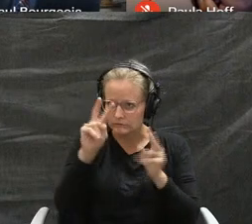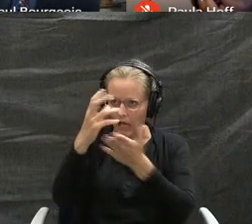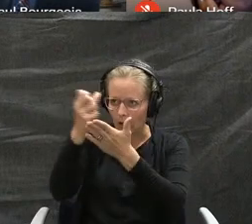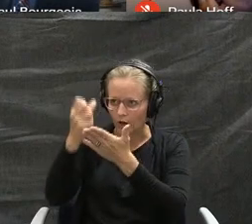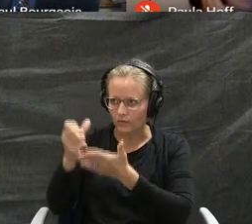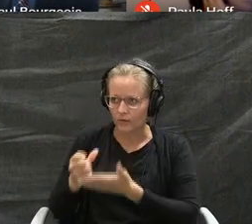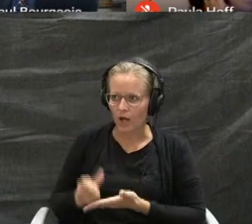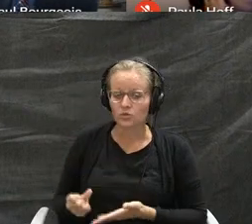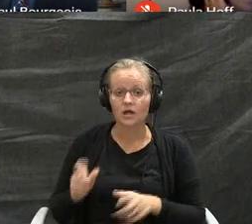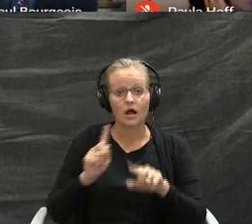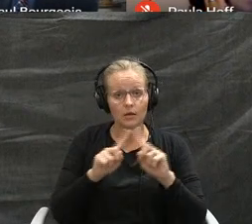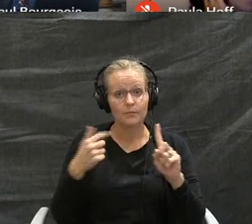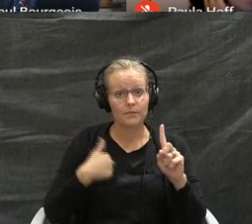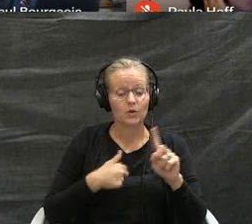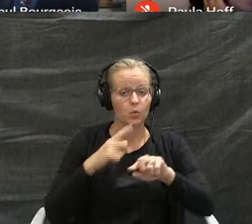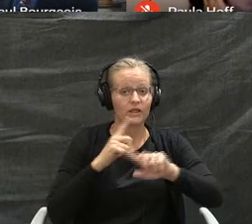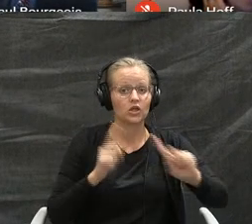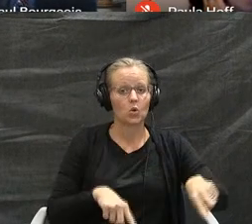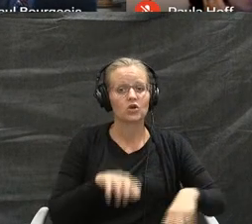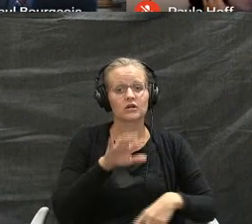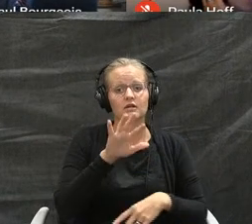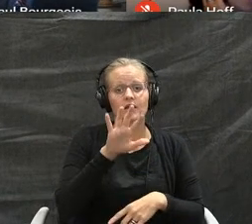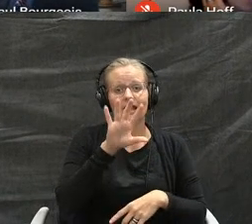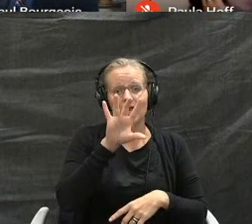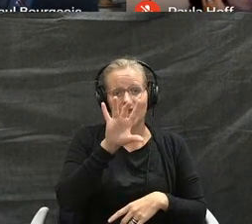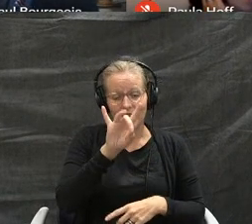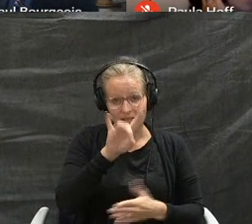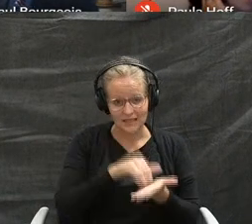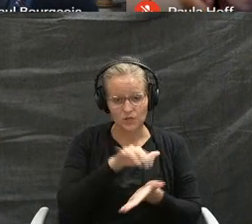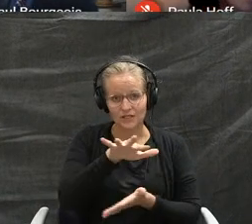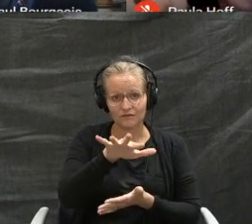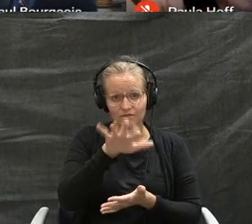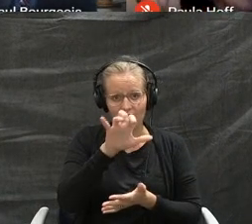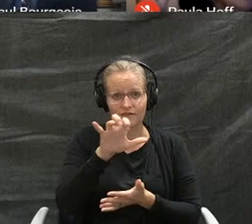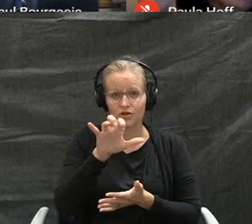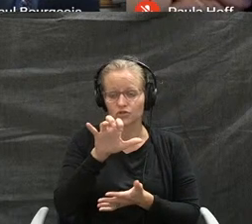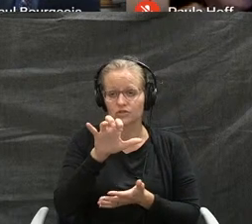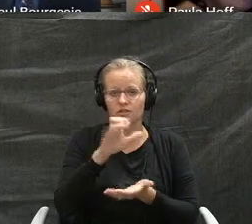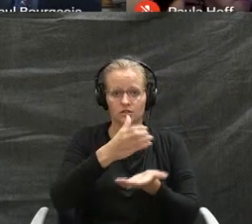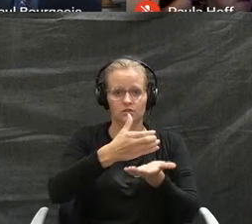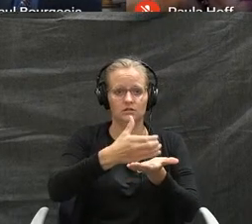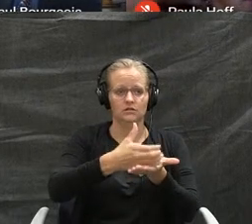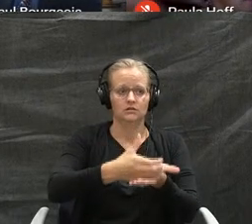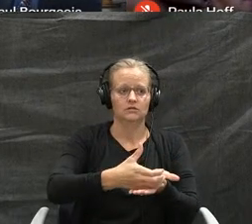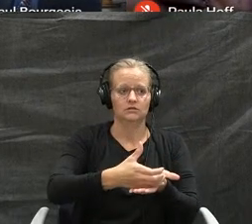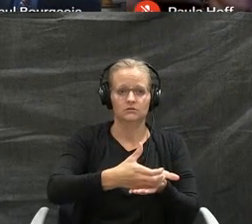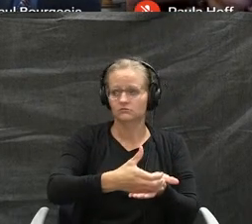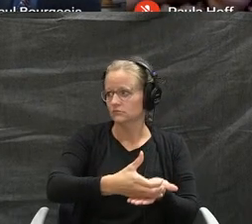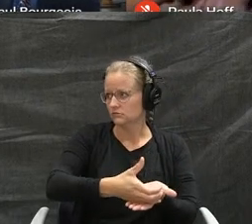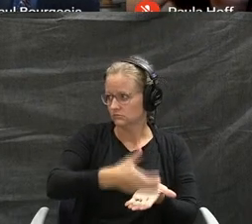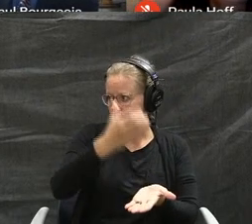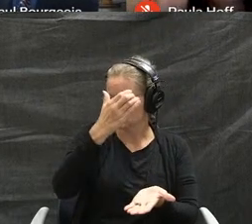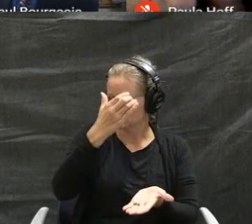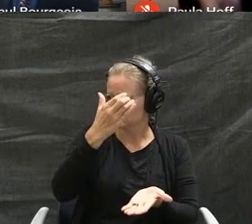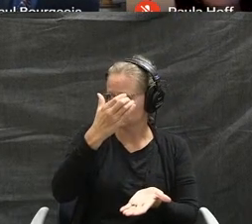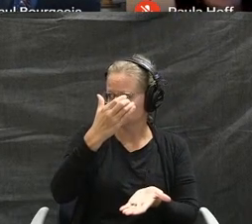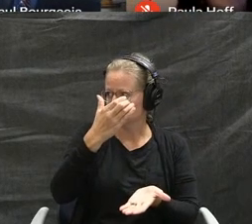we've been able to get 580 count cartons of disinfecting wipes for smaller instructional areas, and we have 530, eight 800